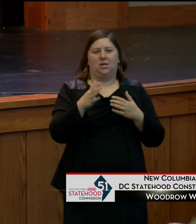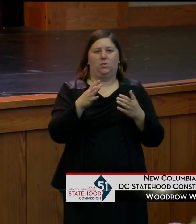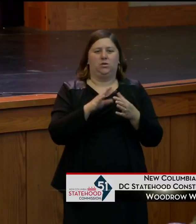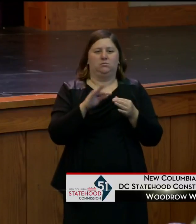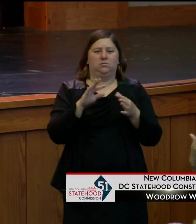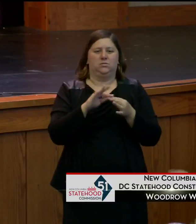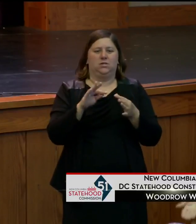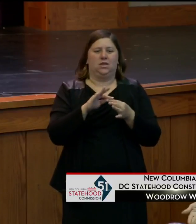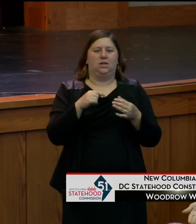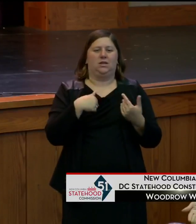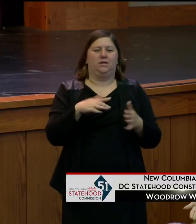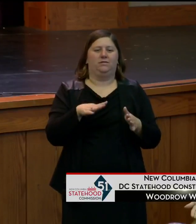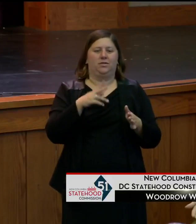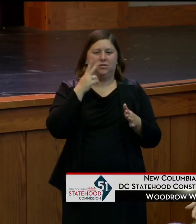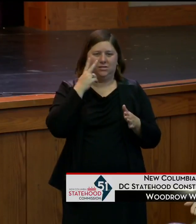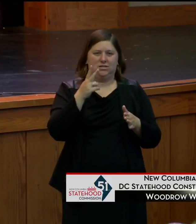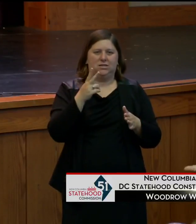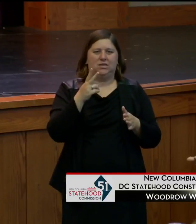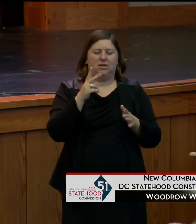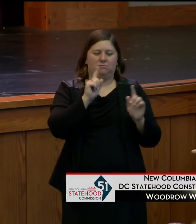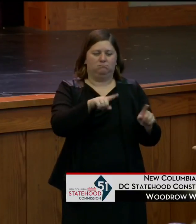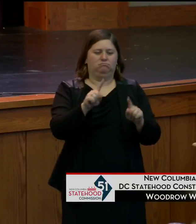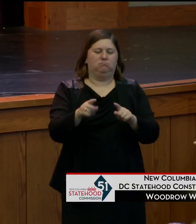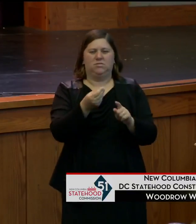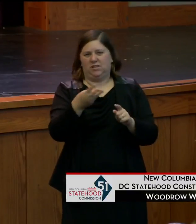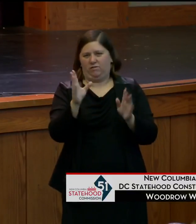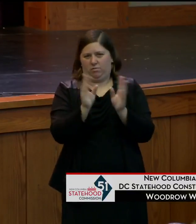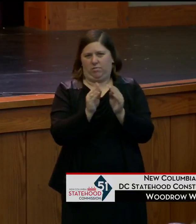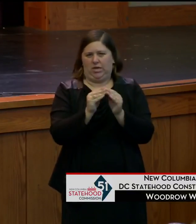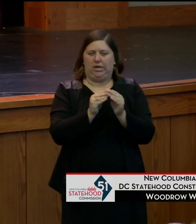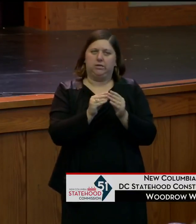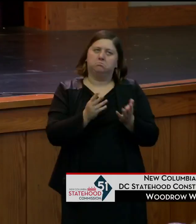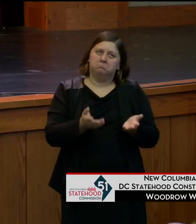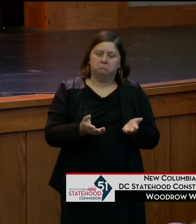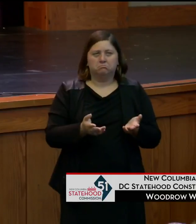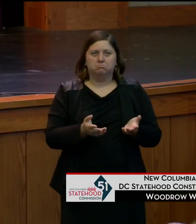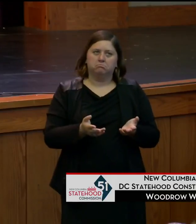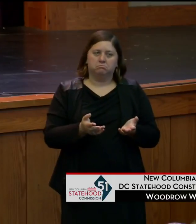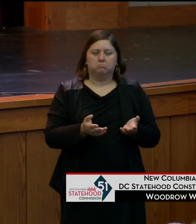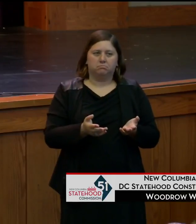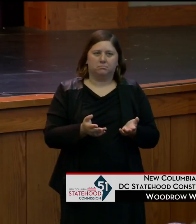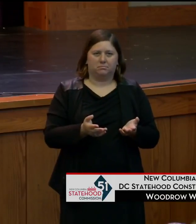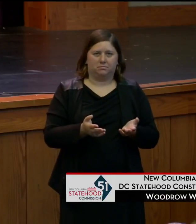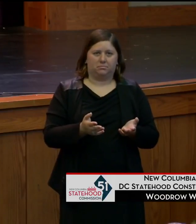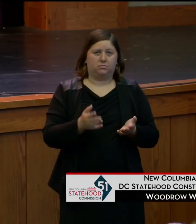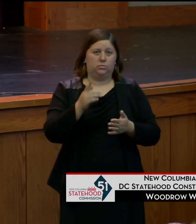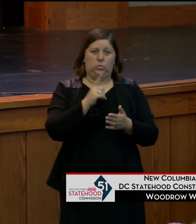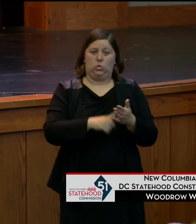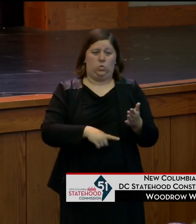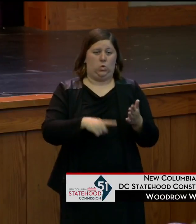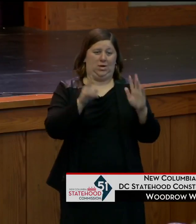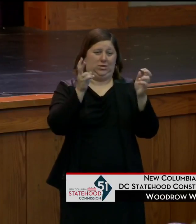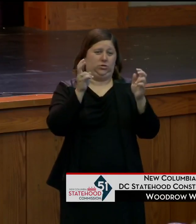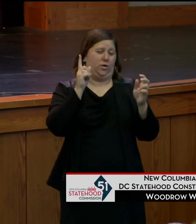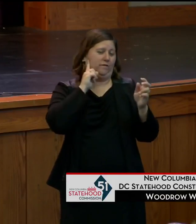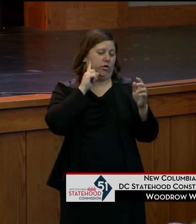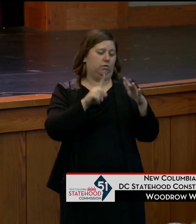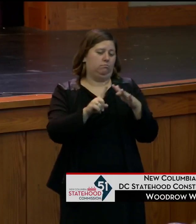SEEN, I'VE BEEN FOR A NUMBER OF THESE MEETINGS AND I THINK THE ISSUE THAT I HAVE HEARD DISCUSSED THE MOST FREQUENTLY